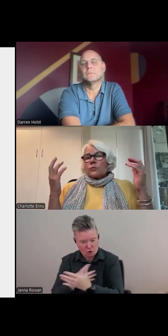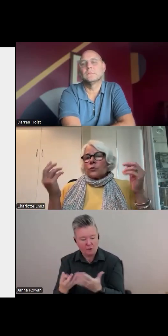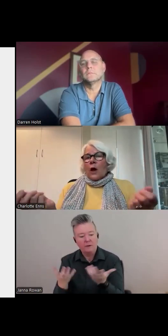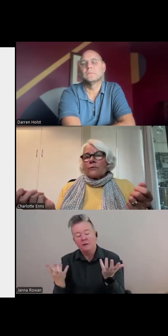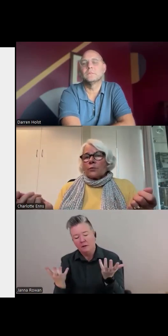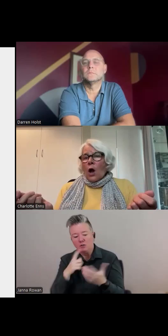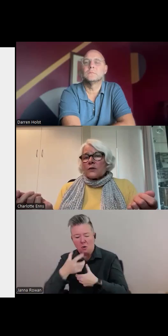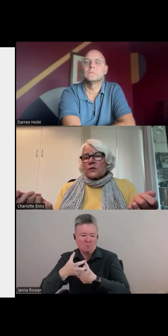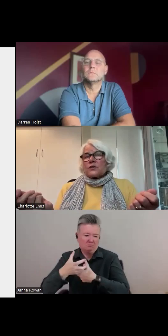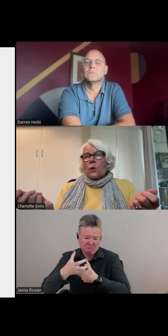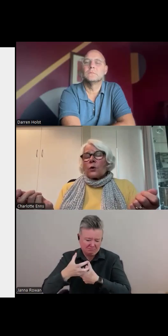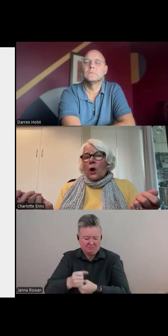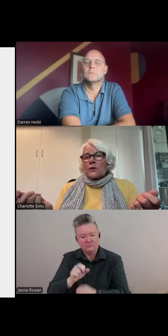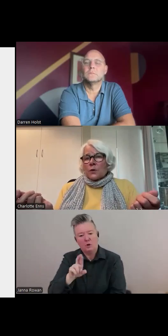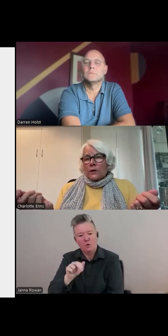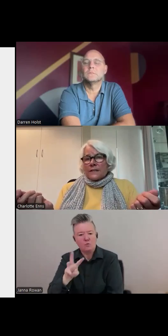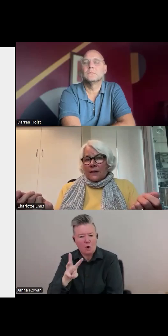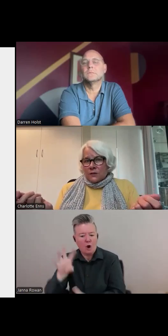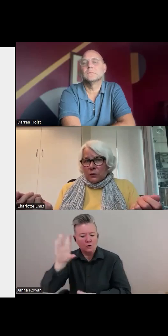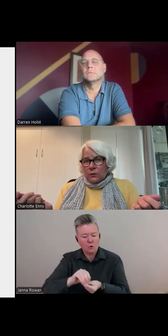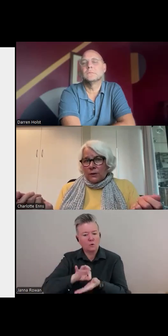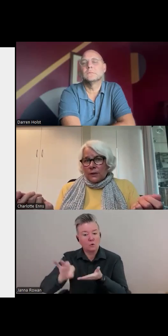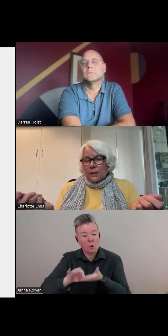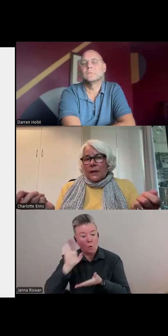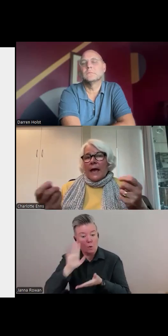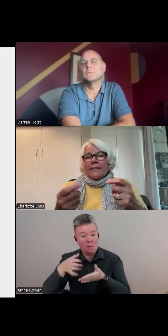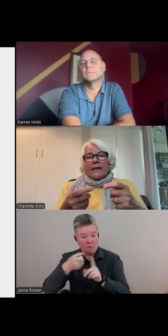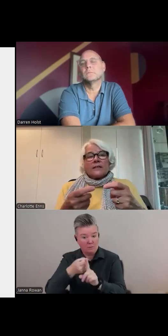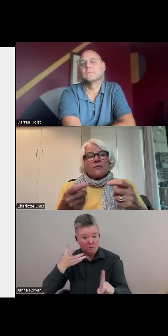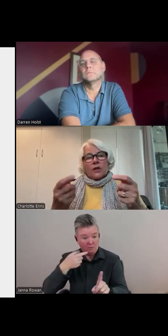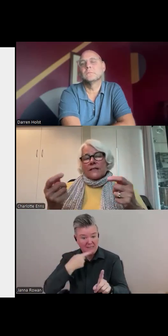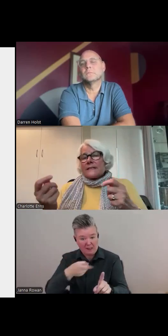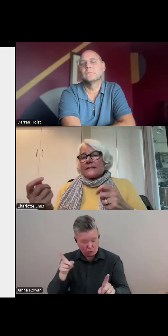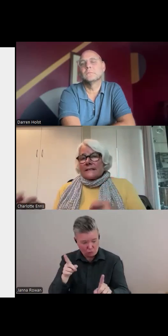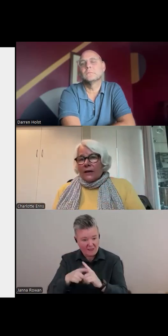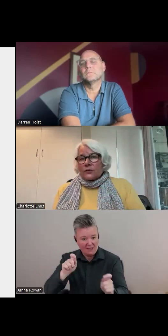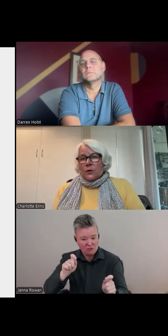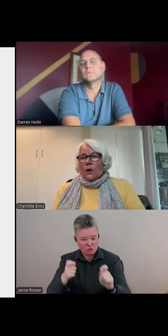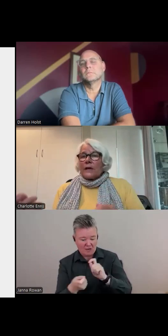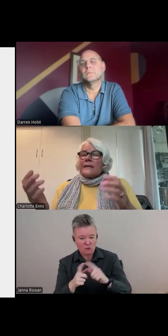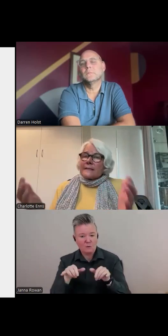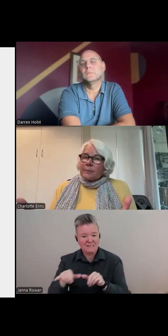So all that raw-- the total raw score tells you and then converting it